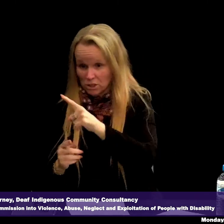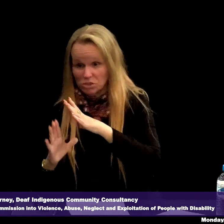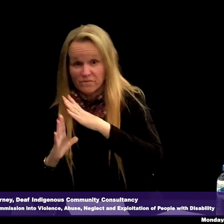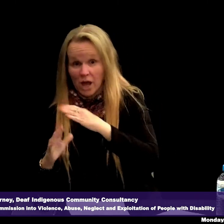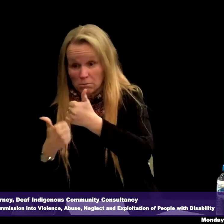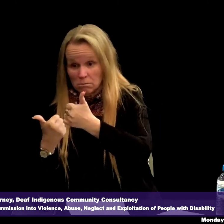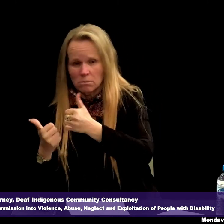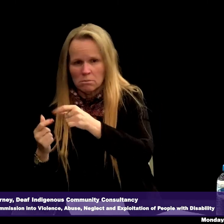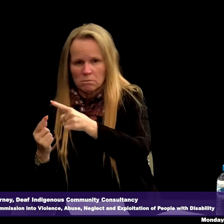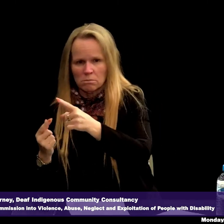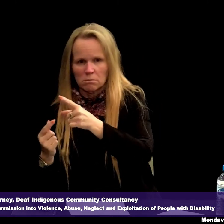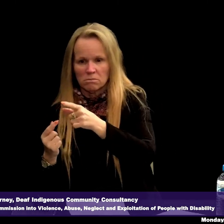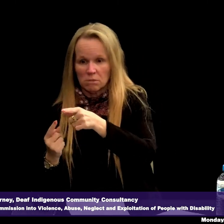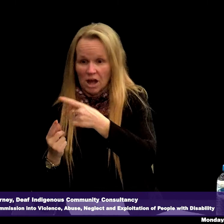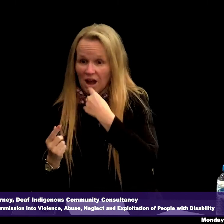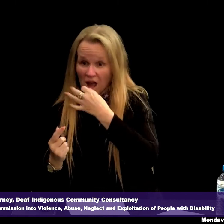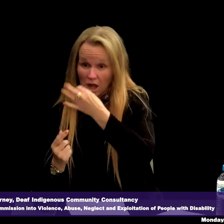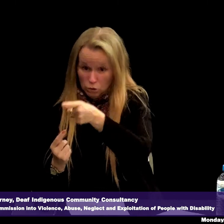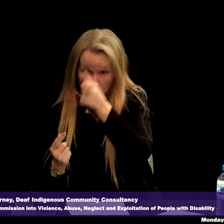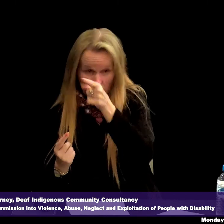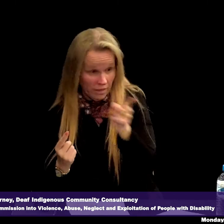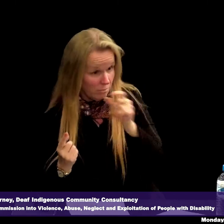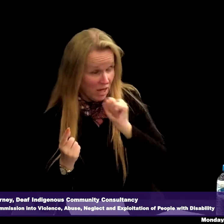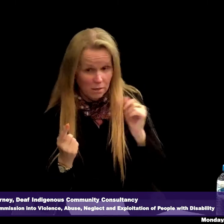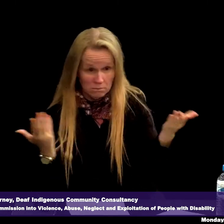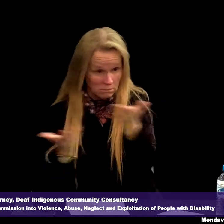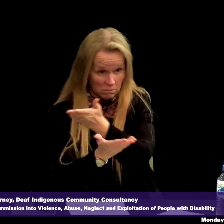The woman that I was there to work with was fine about me communicating with him, and I